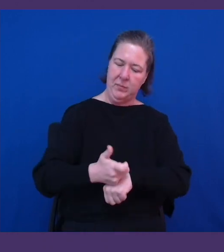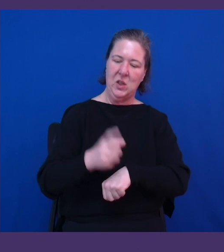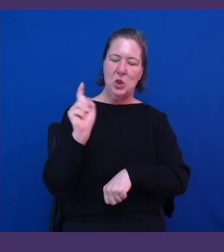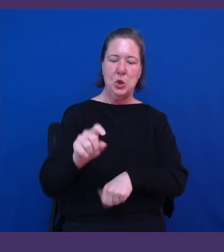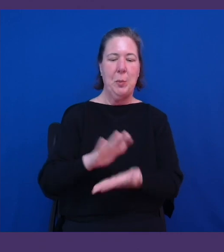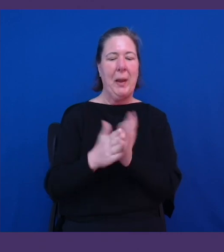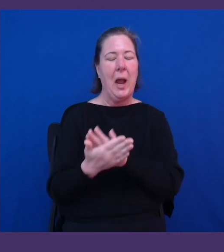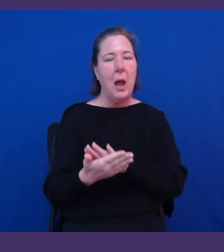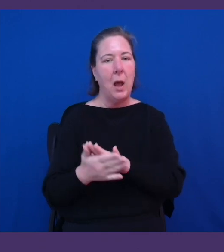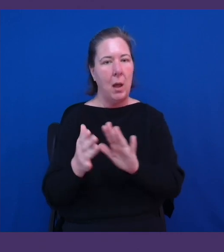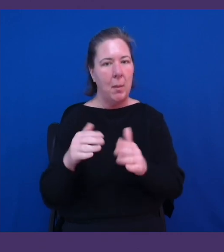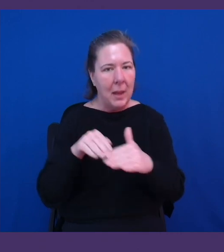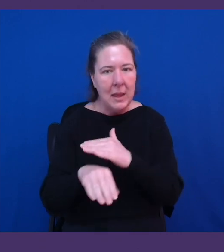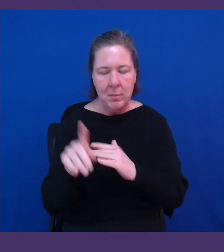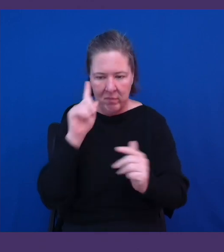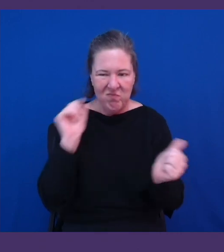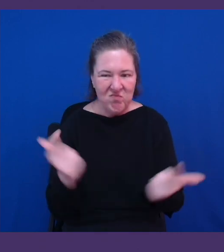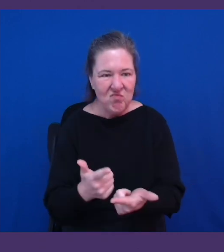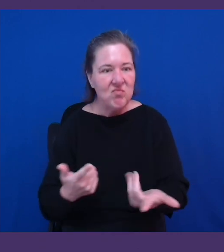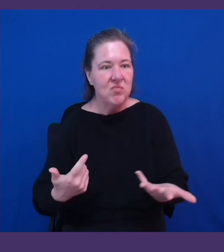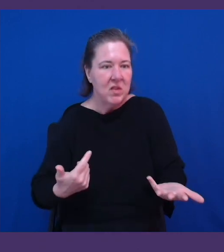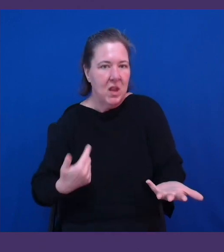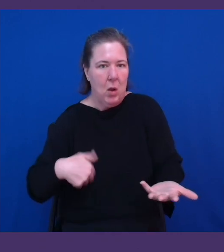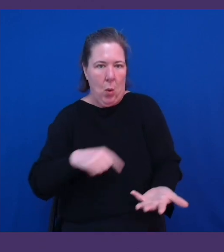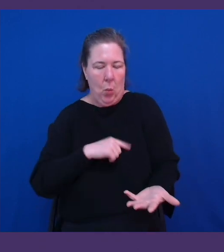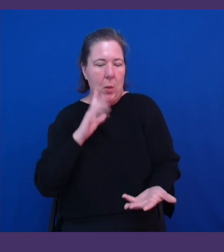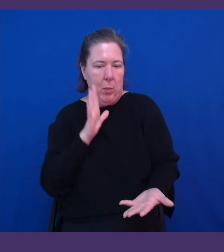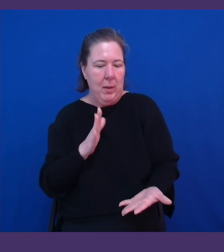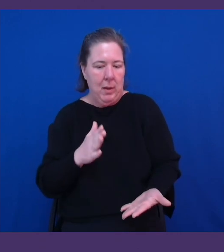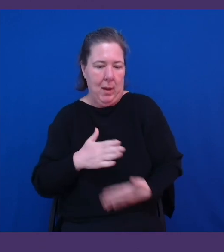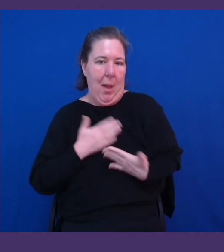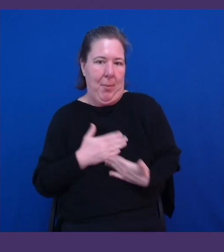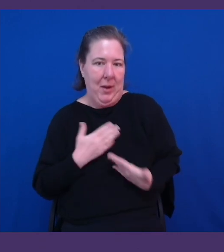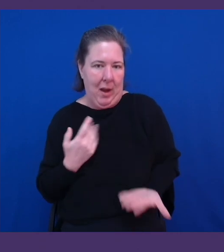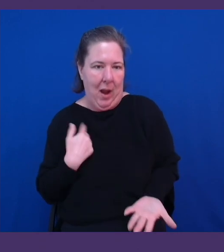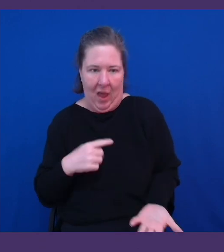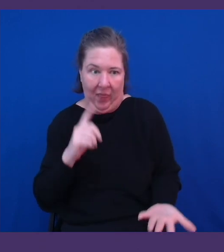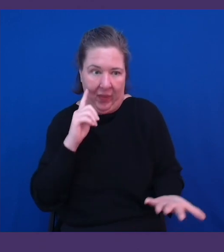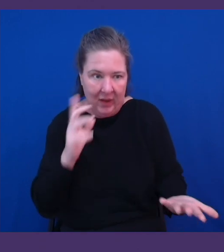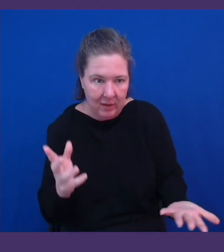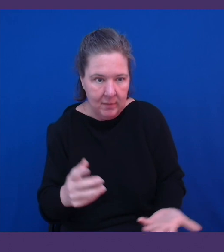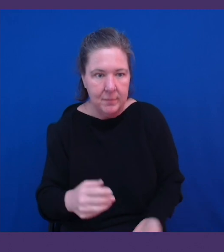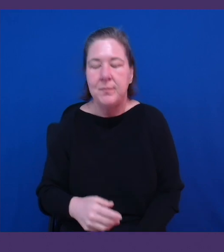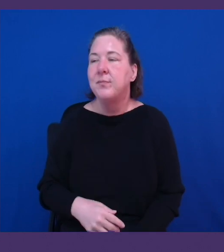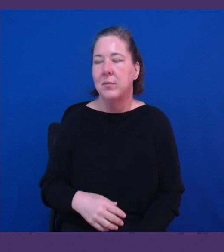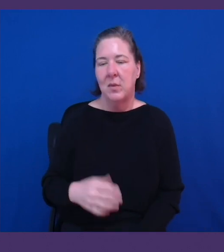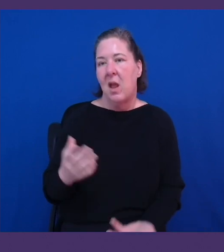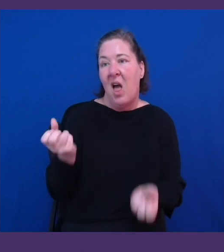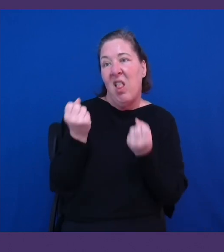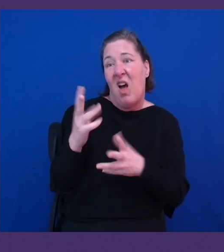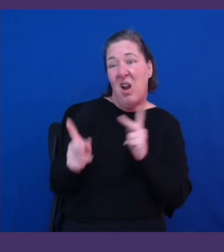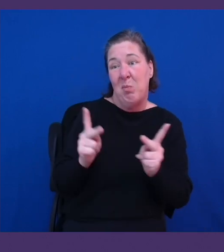Then, we would all be much happier I think. A lot of people would be out of work. But I mean, I would happily do something else